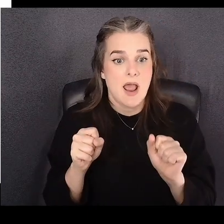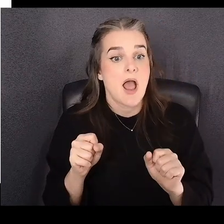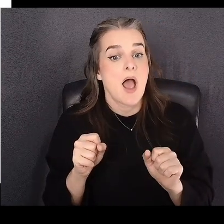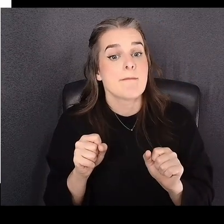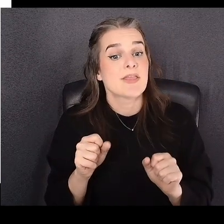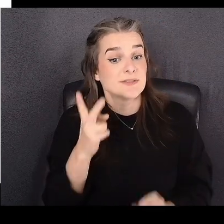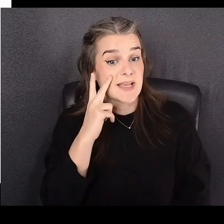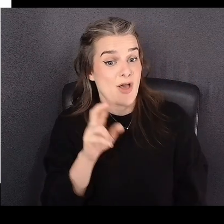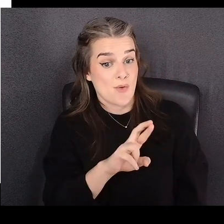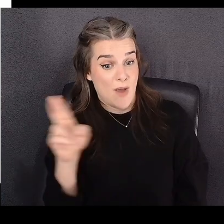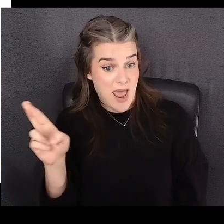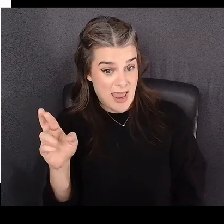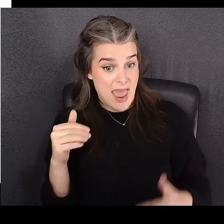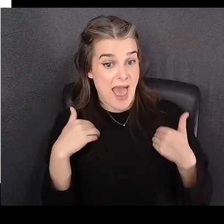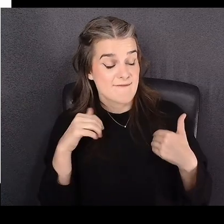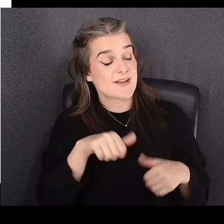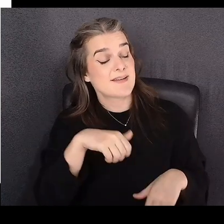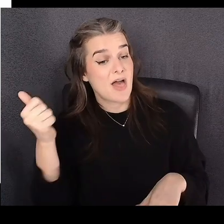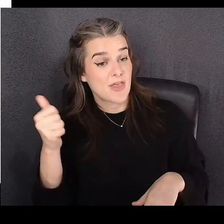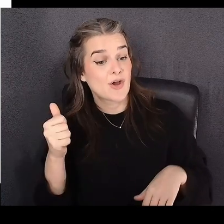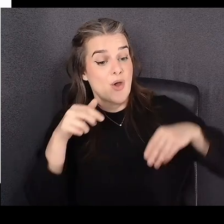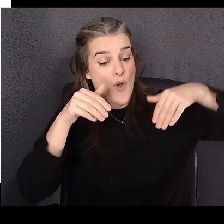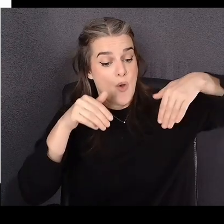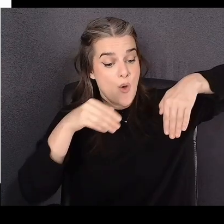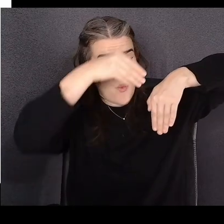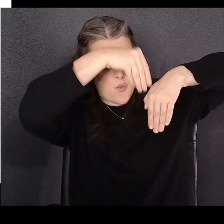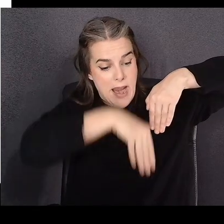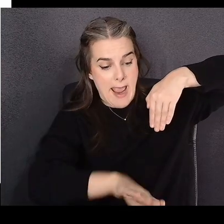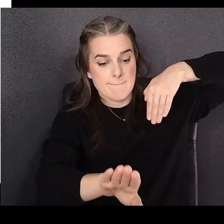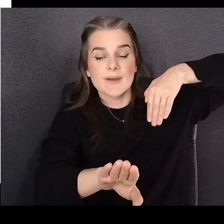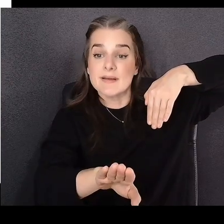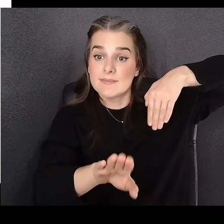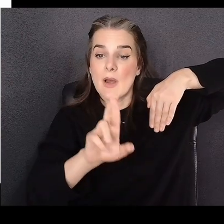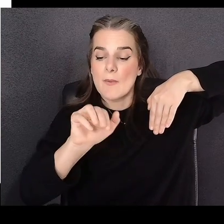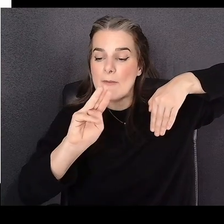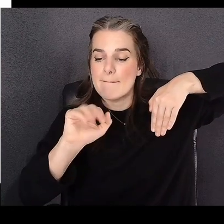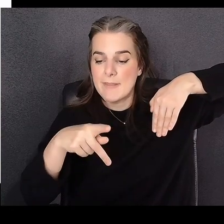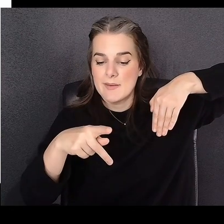we created another ramp that they can drop in or, with assistance, have it pushed down.